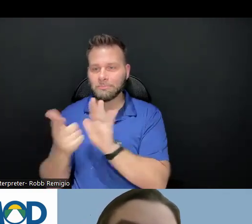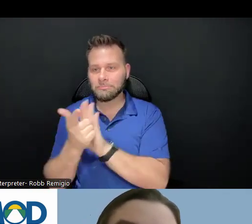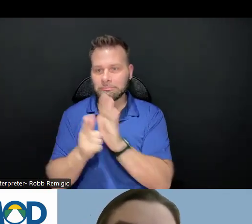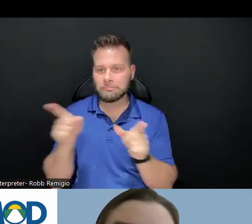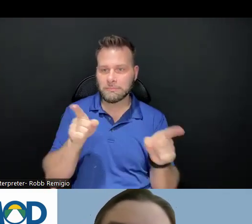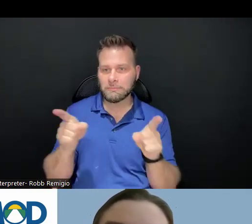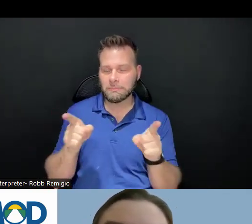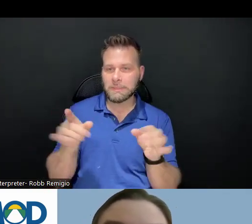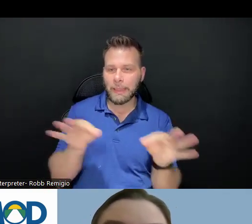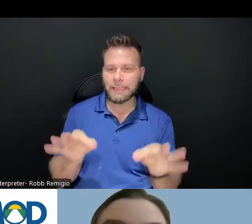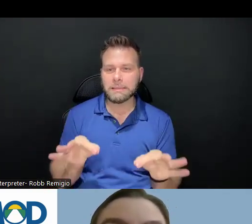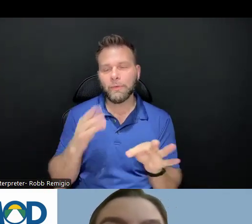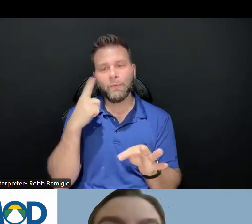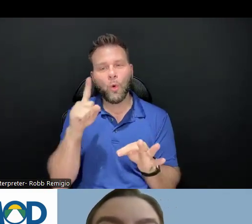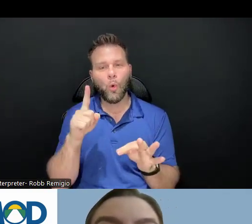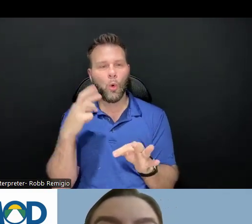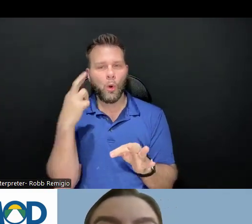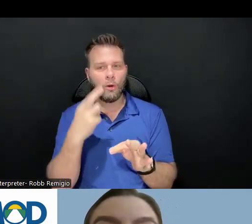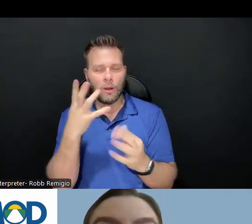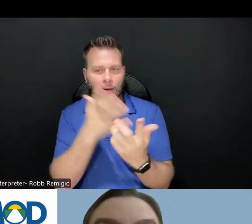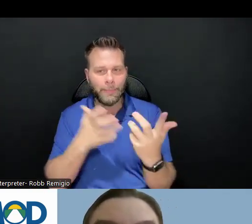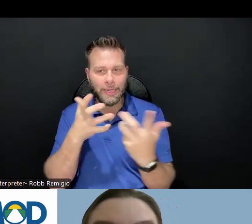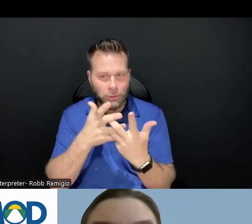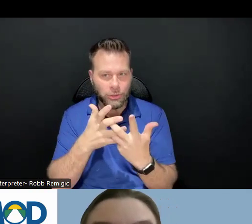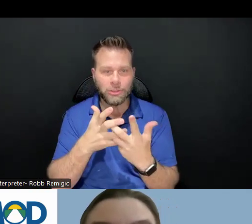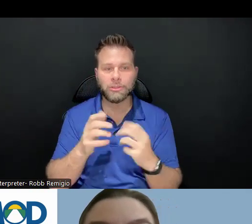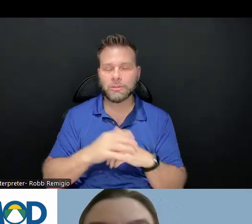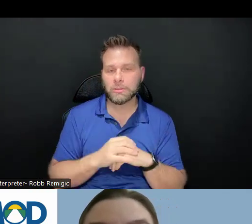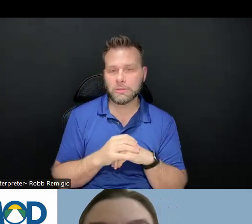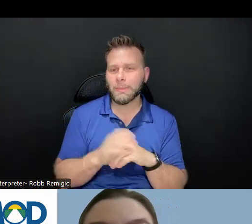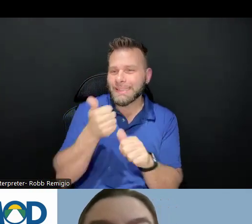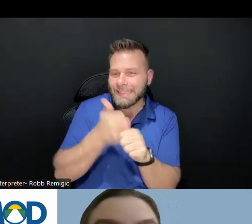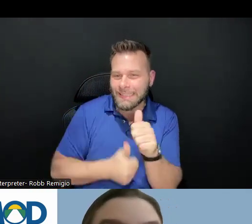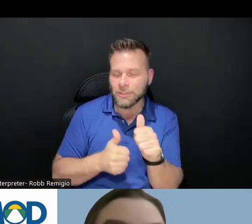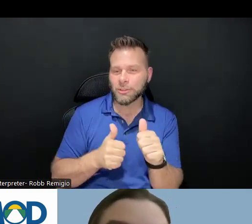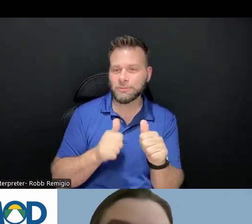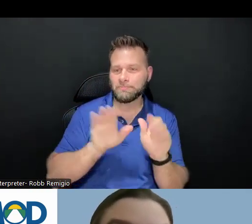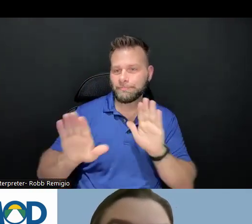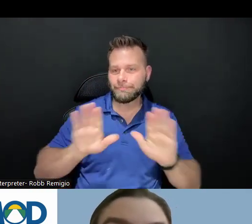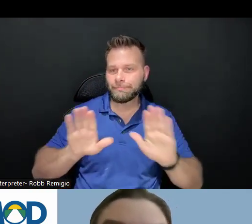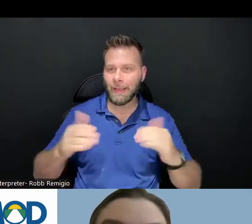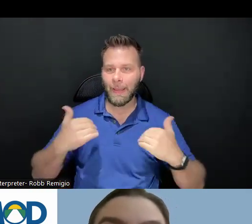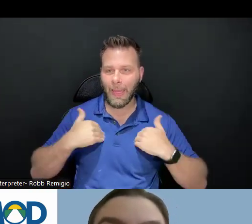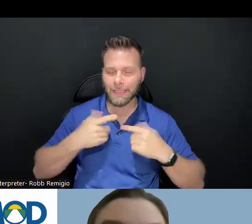both both are similar to asking for a modification or accommodation, but each has